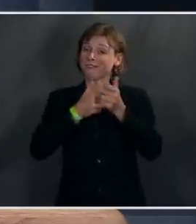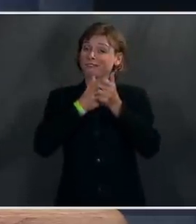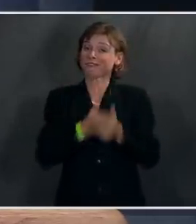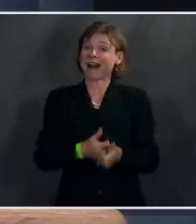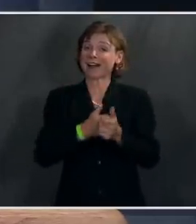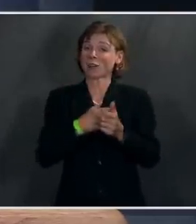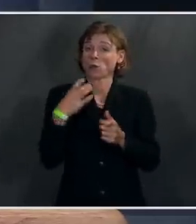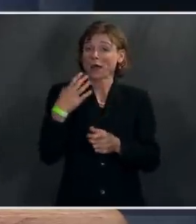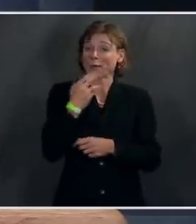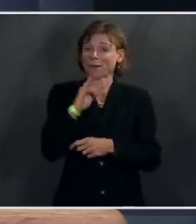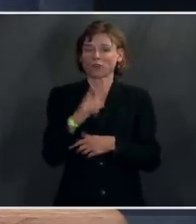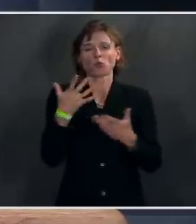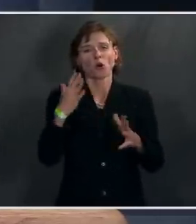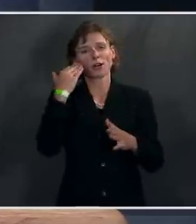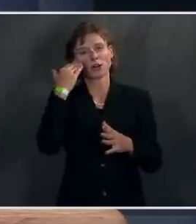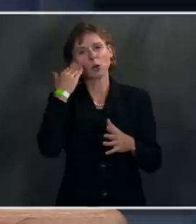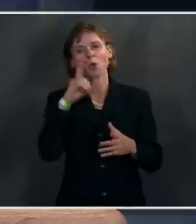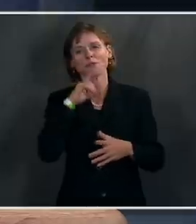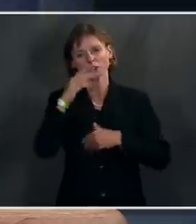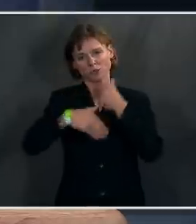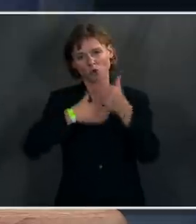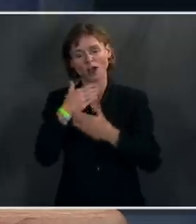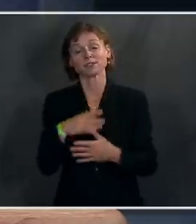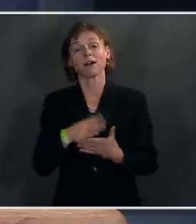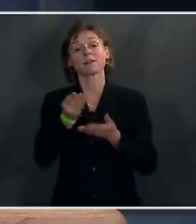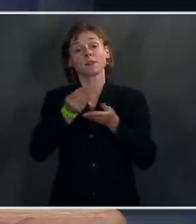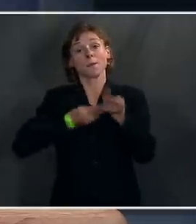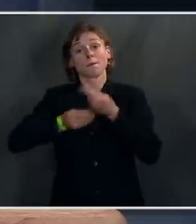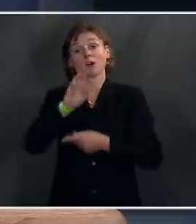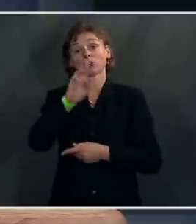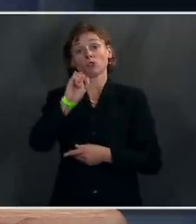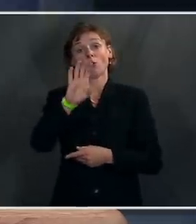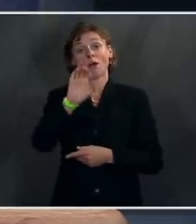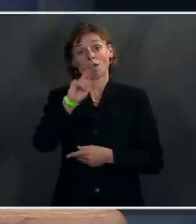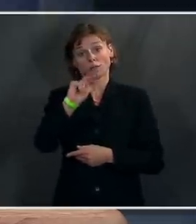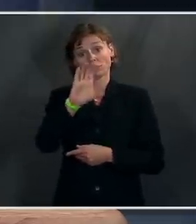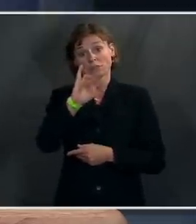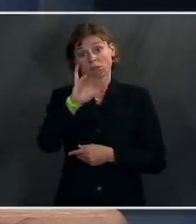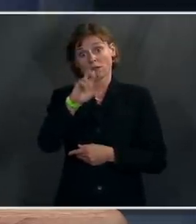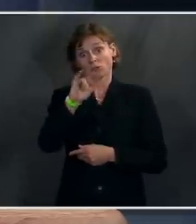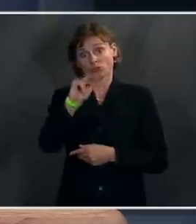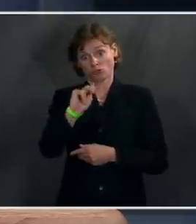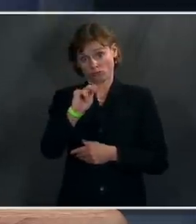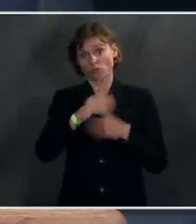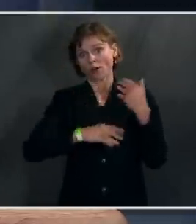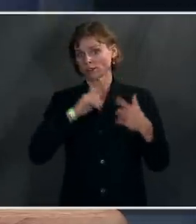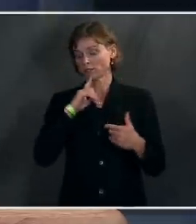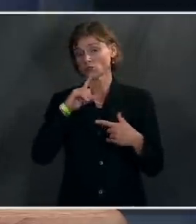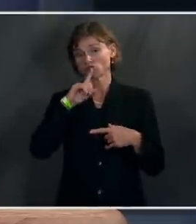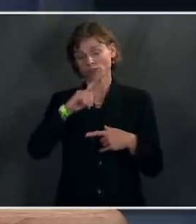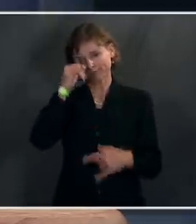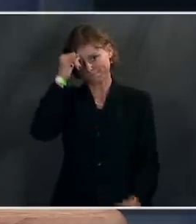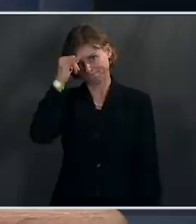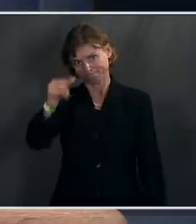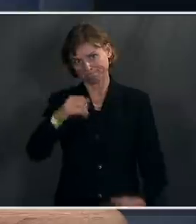The budget reconciliation process is a lengthy one. And because I suspected that people would want to talk